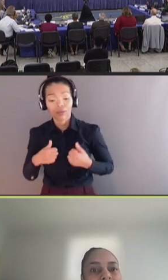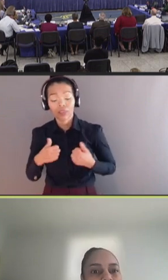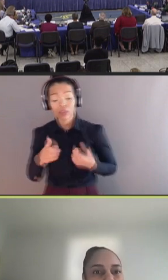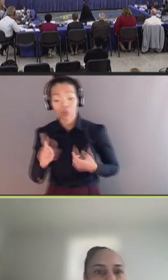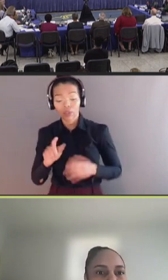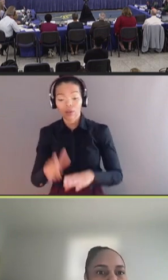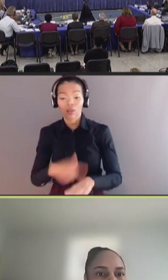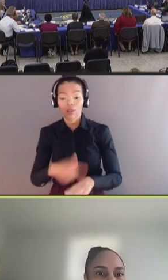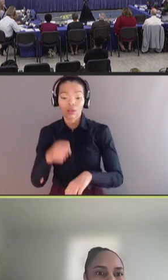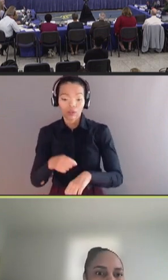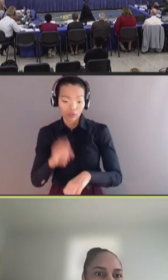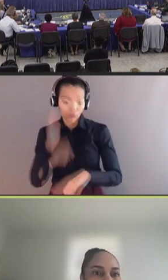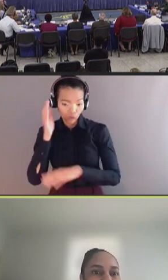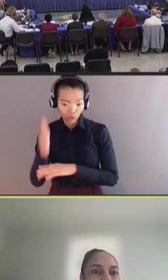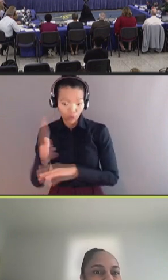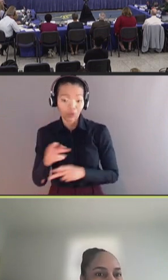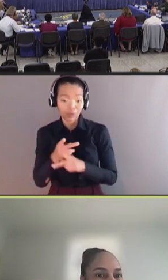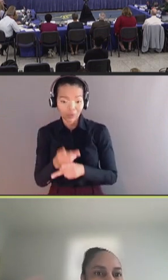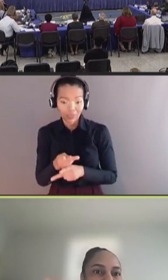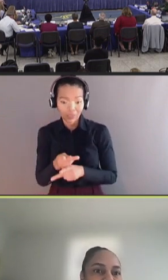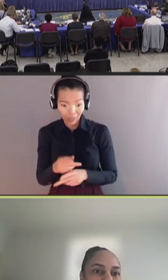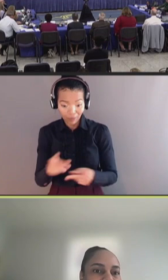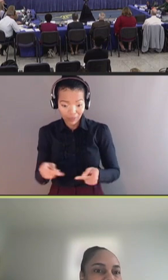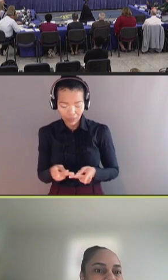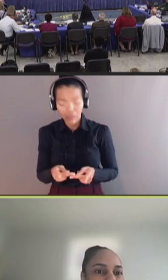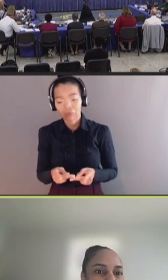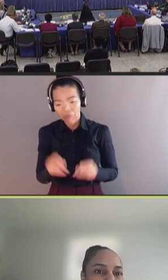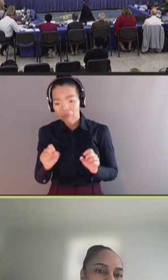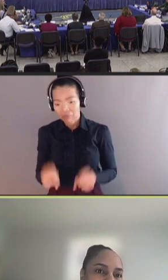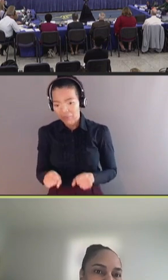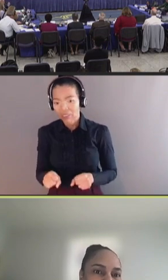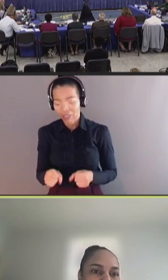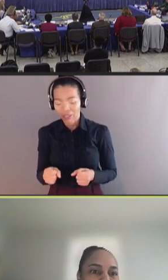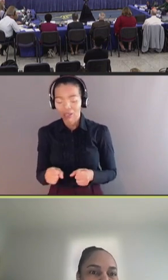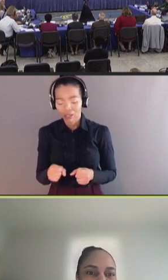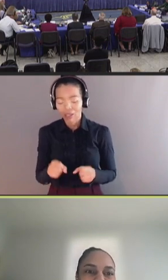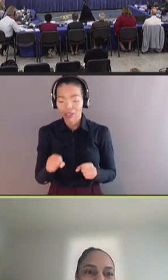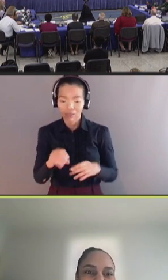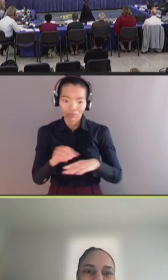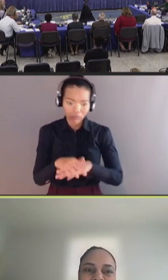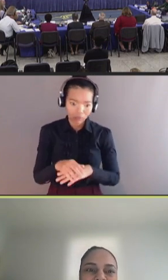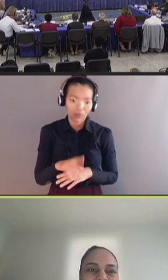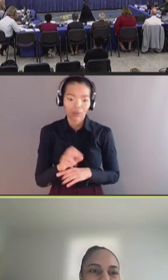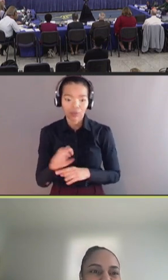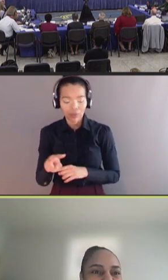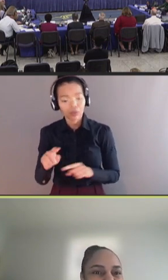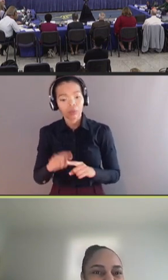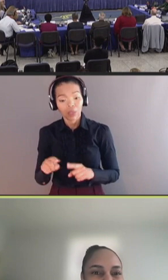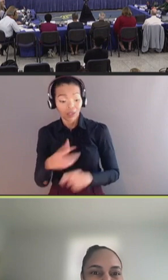an unwelcome visitor, right? An RSV vaccine is serious protection from illness. Next slide,